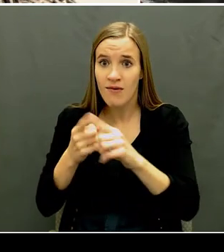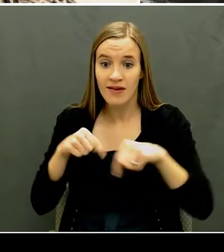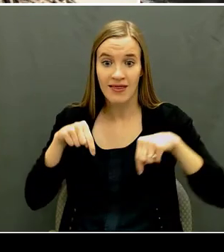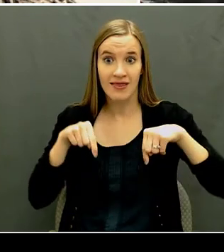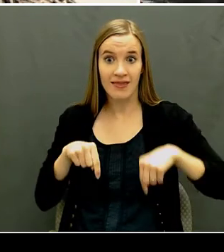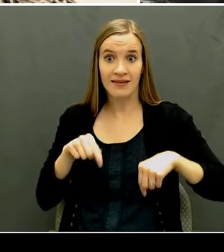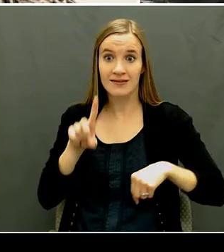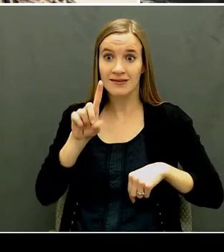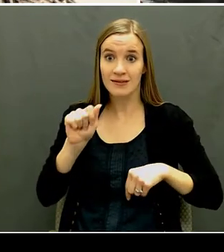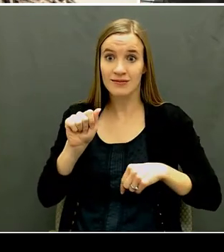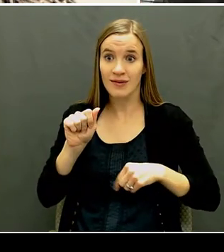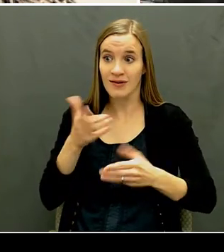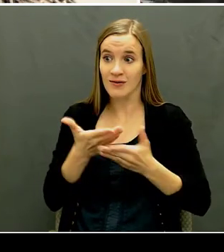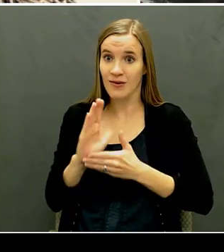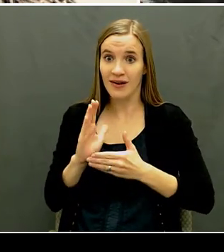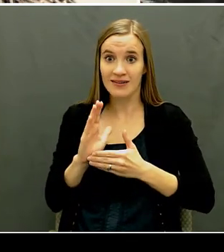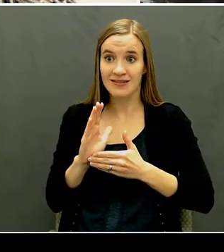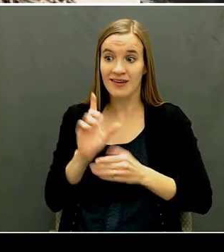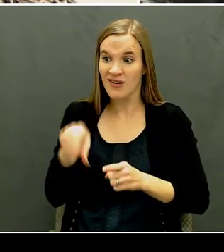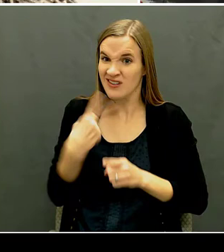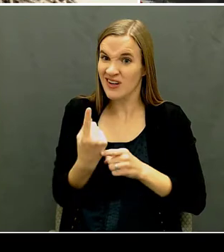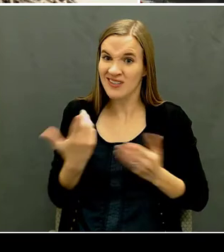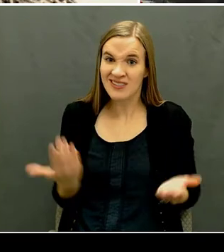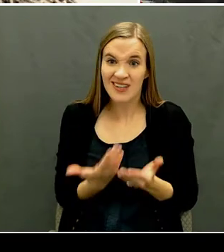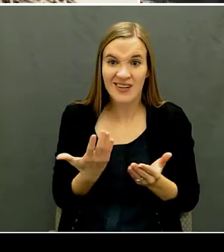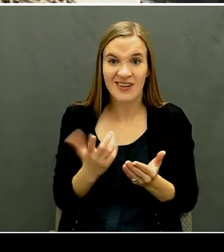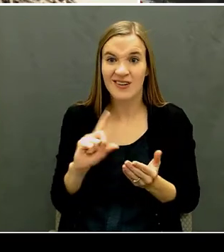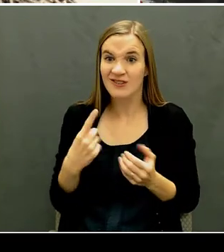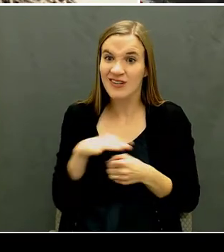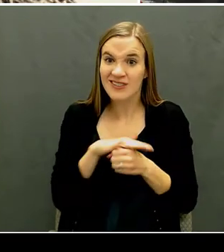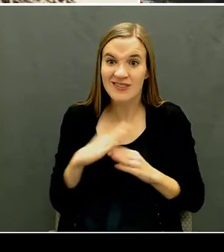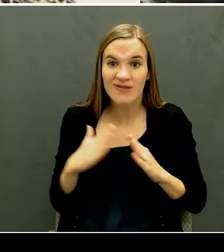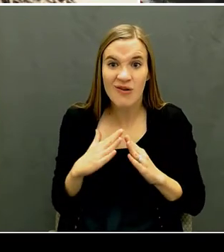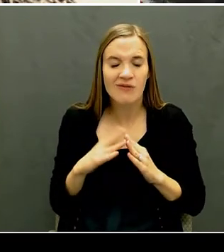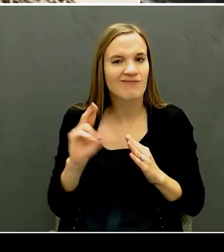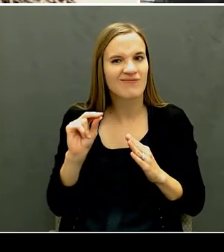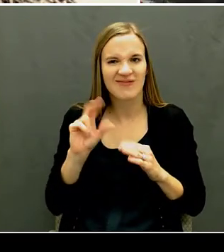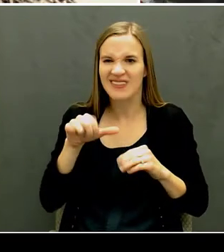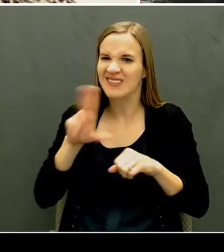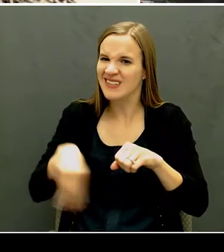This is an international movement, in terms of, it was a great event. There's a lot of pictures